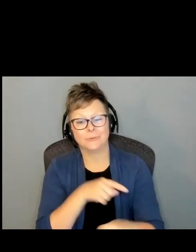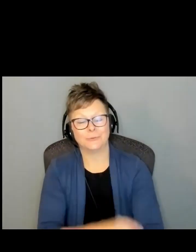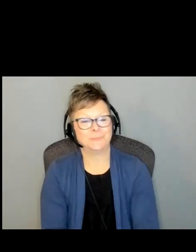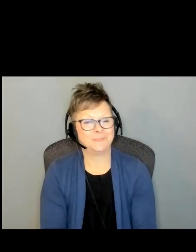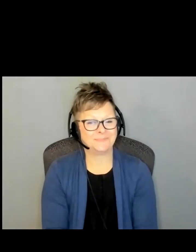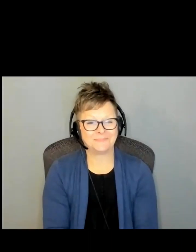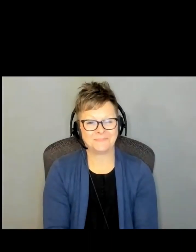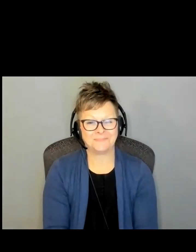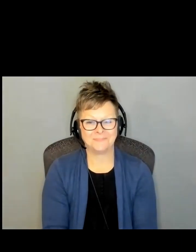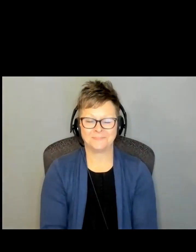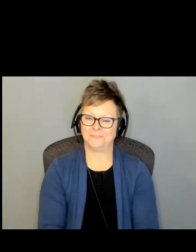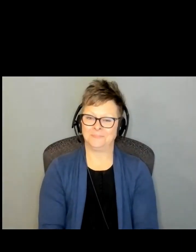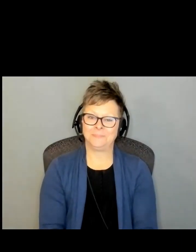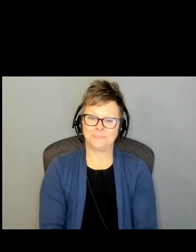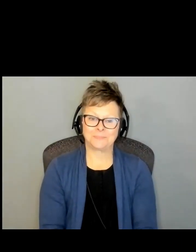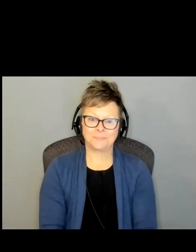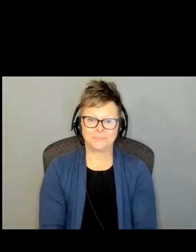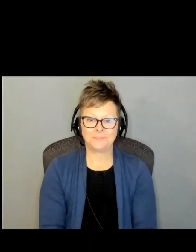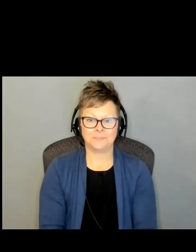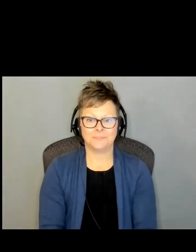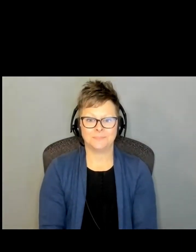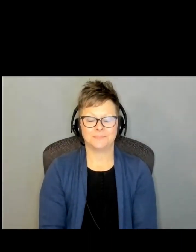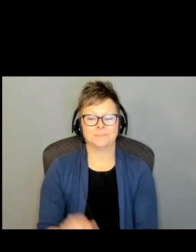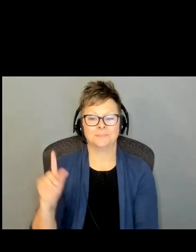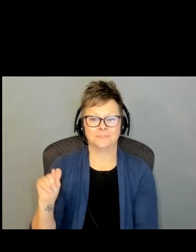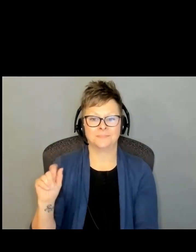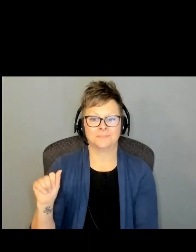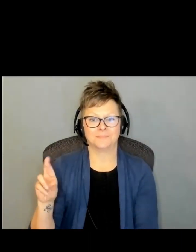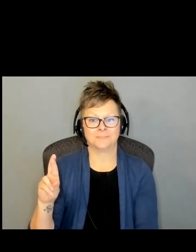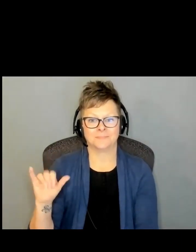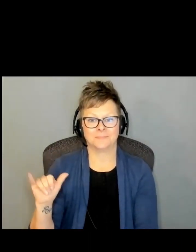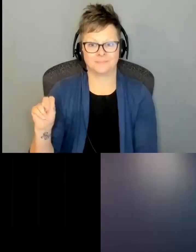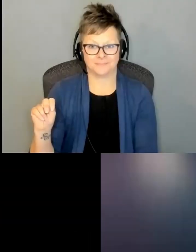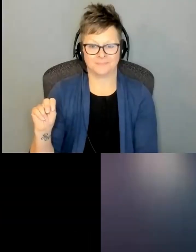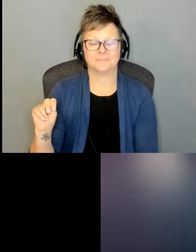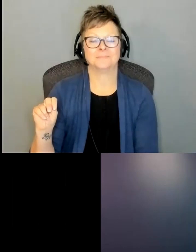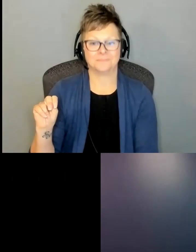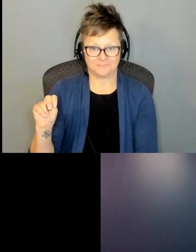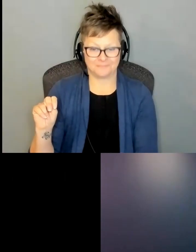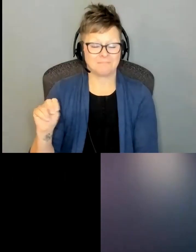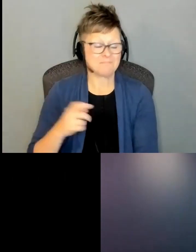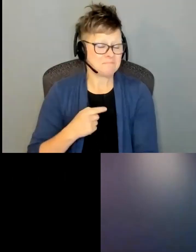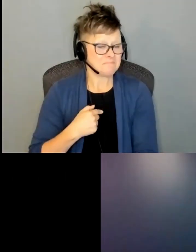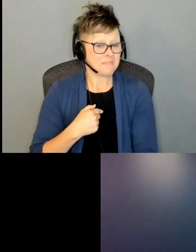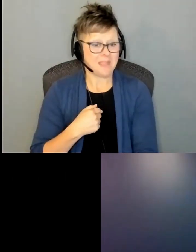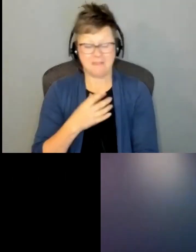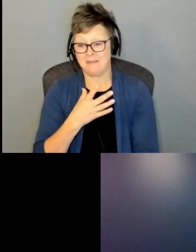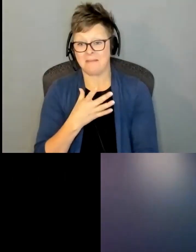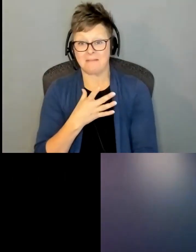I might just provide a simple question.